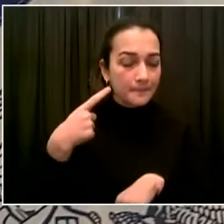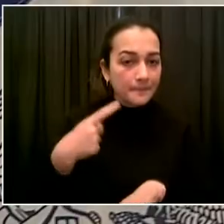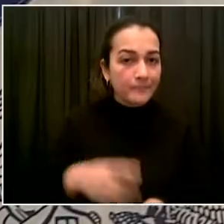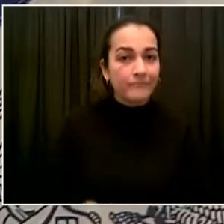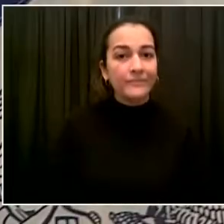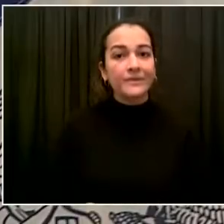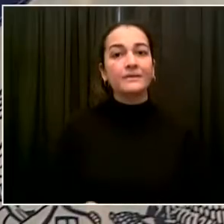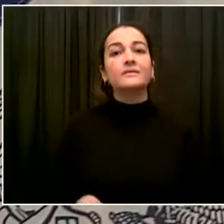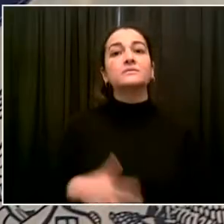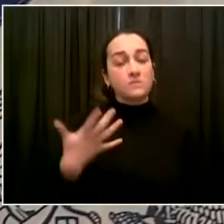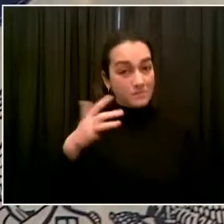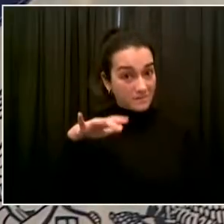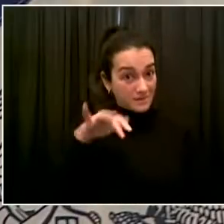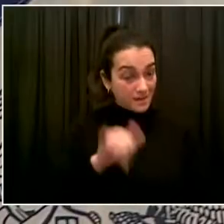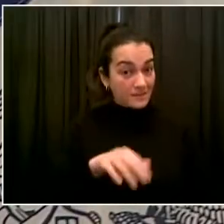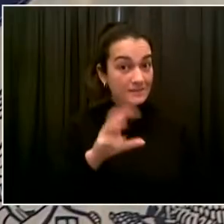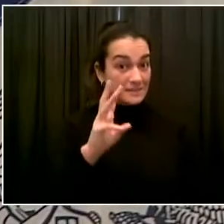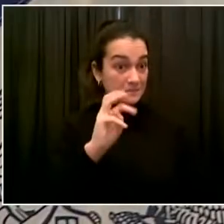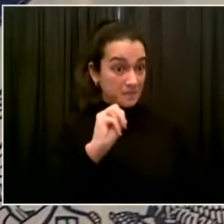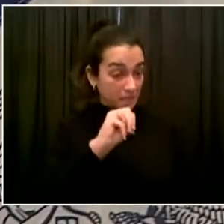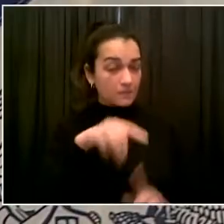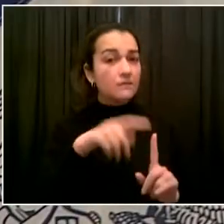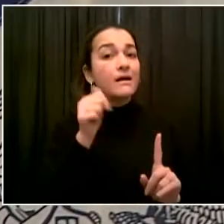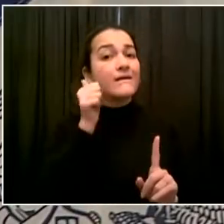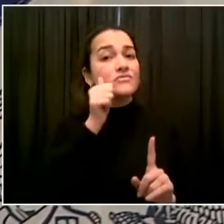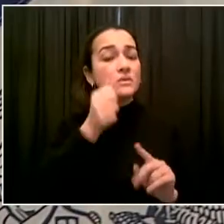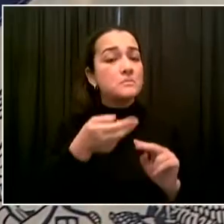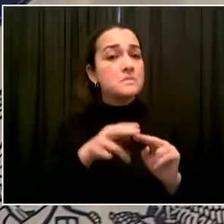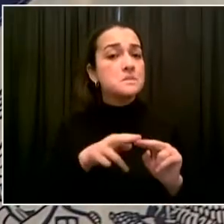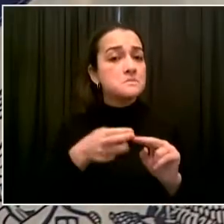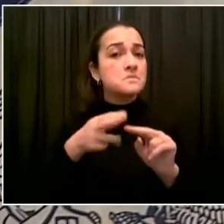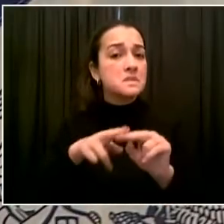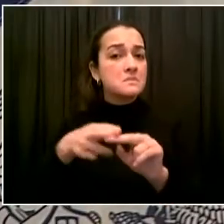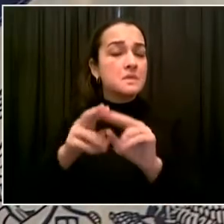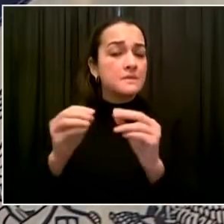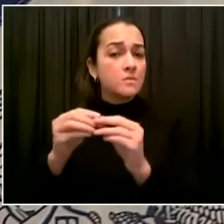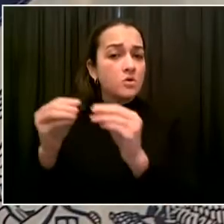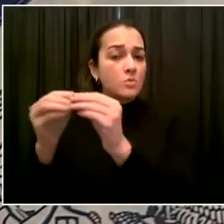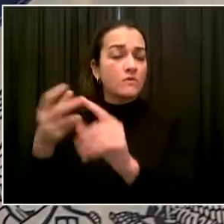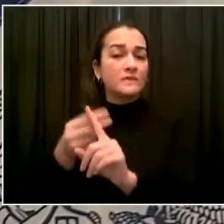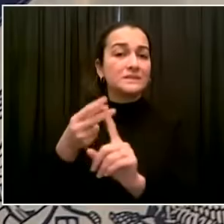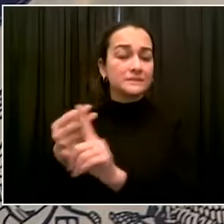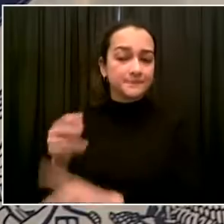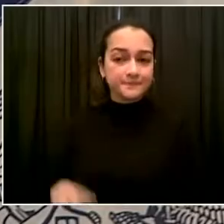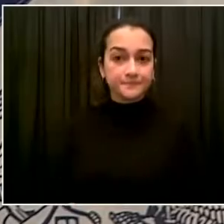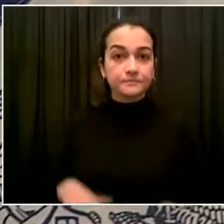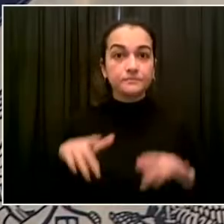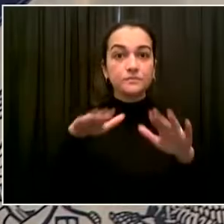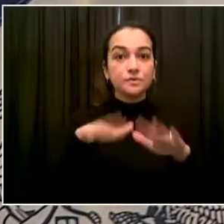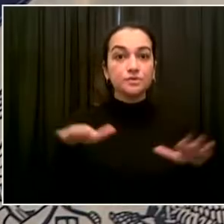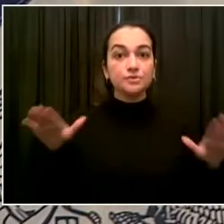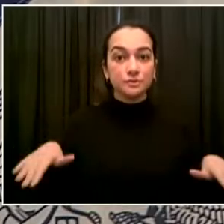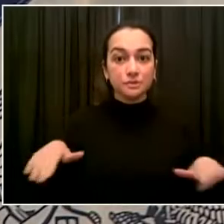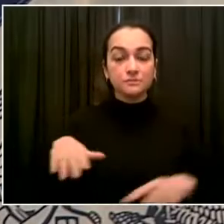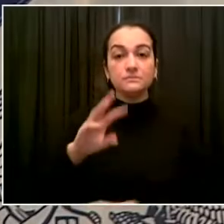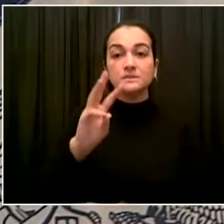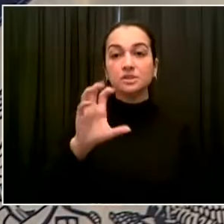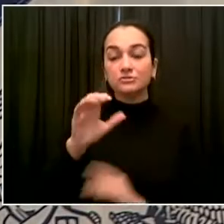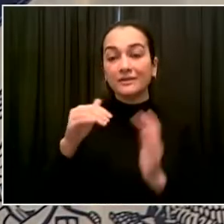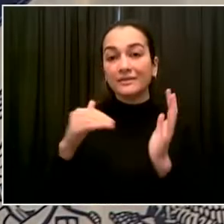VACCINE. 6 MILLION ADULTS IN THE CITY HAVE HAD AT LEAST ON E DOSE AND THAT